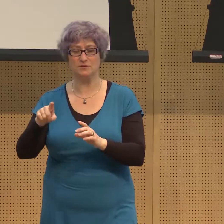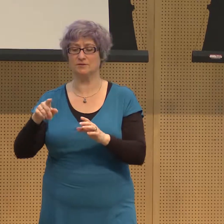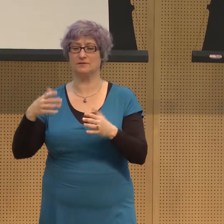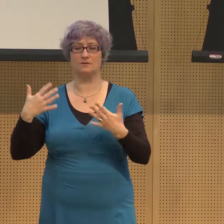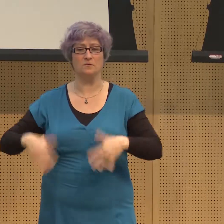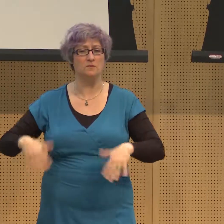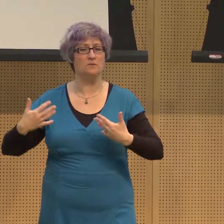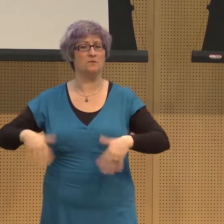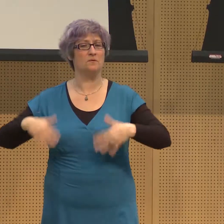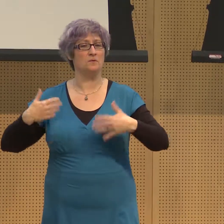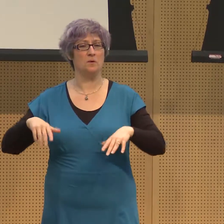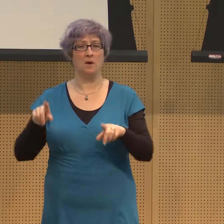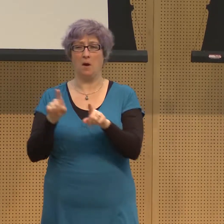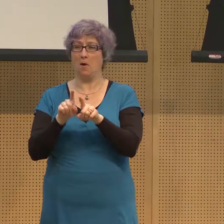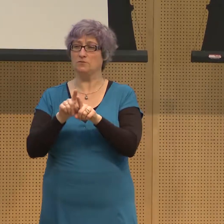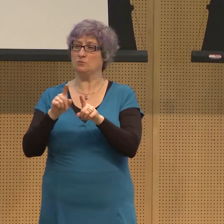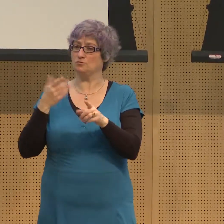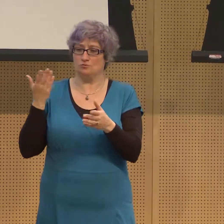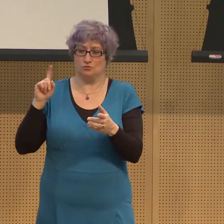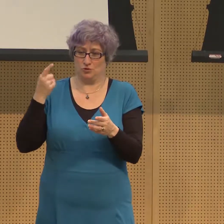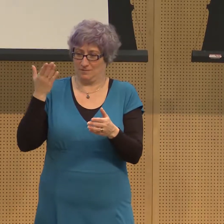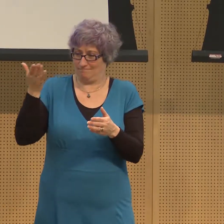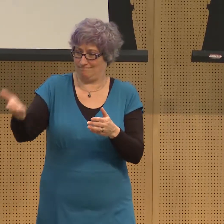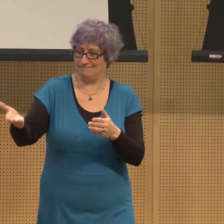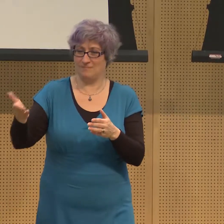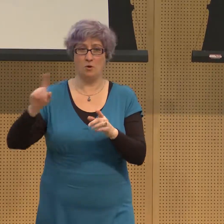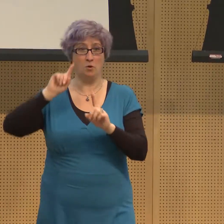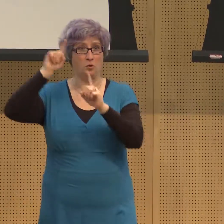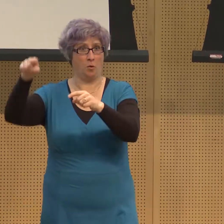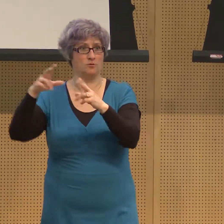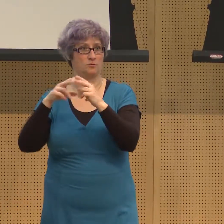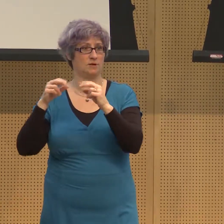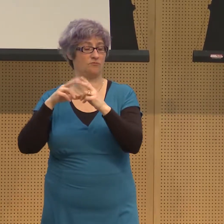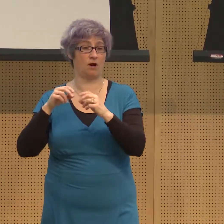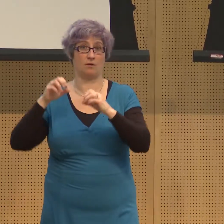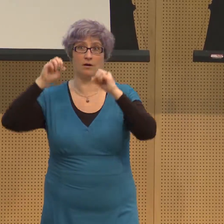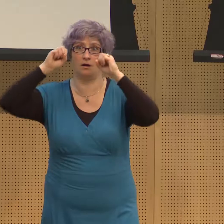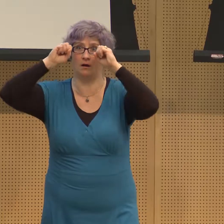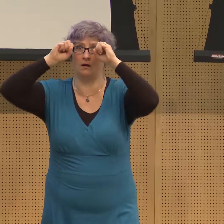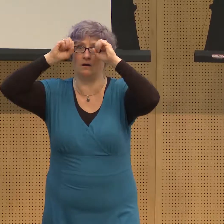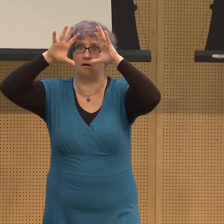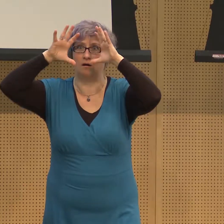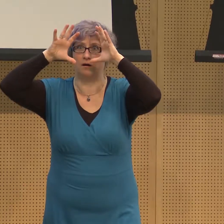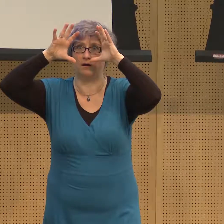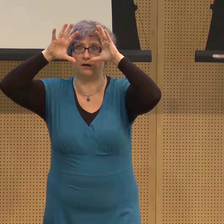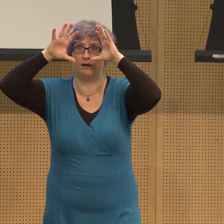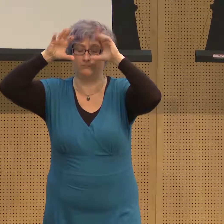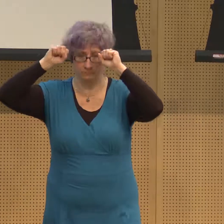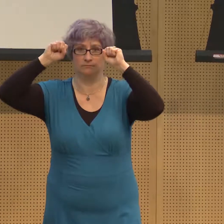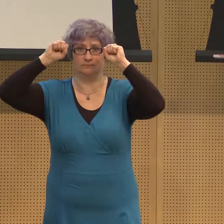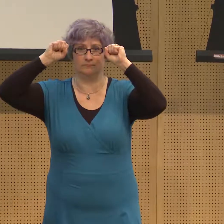I was able to develop a research question, and just having gone to Nicaragua